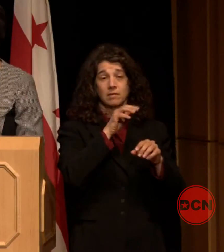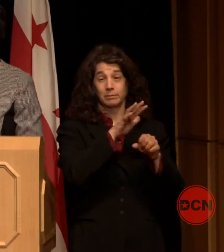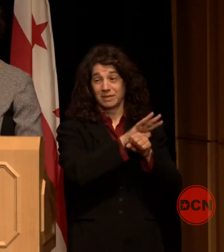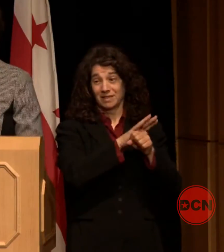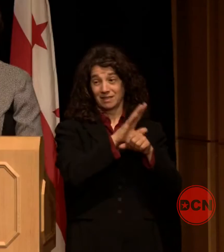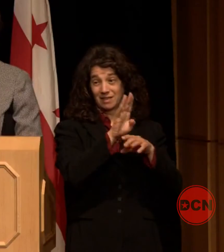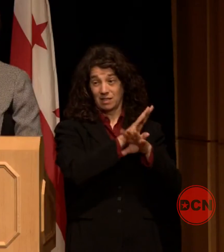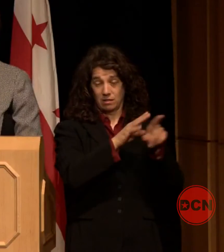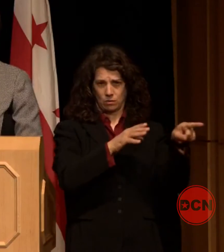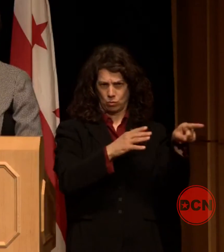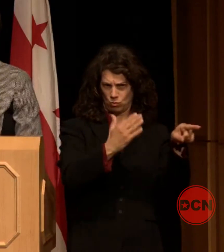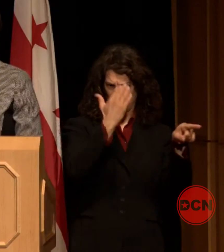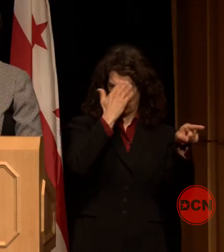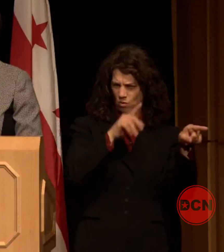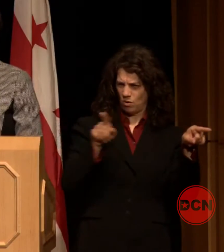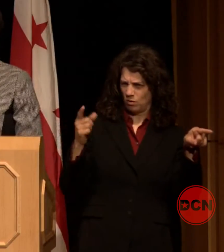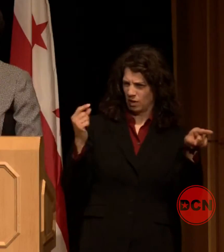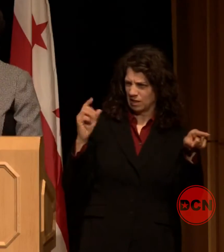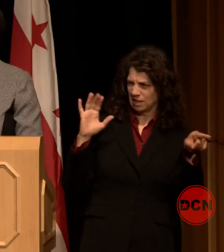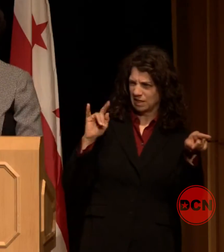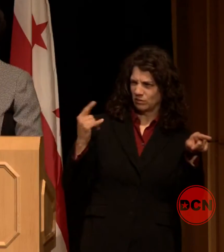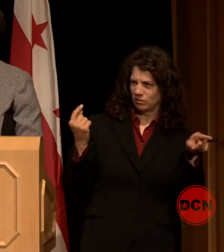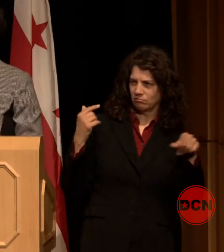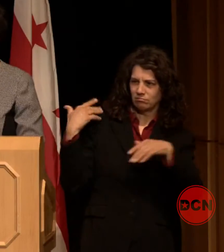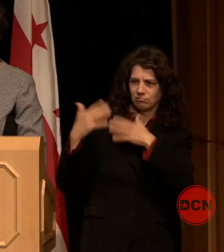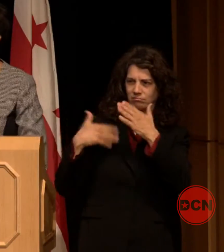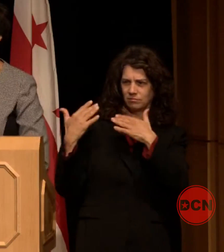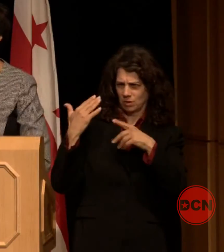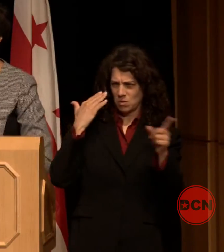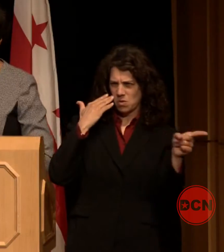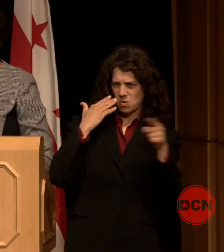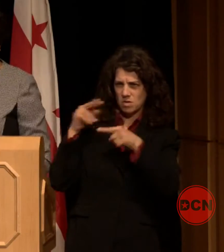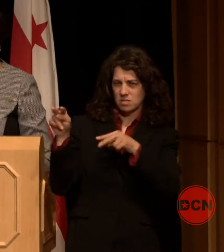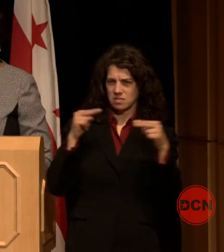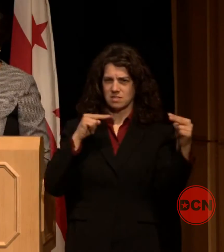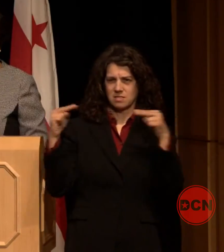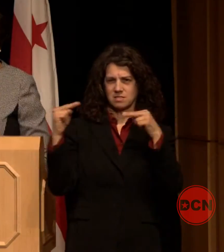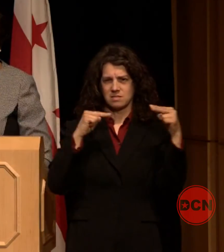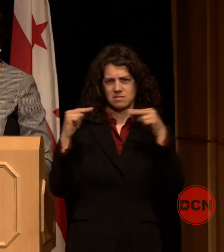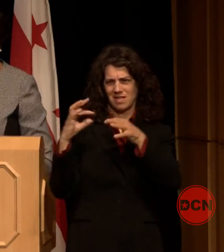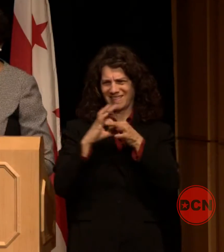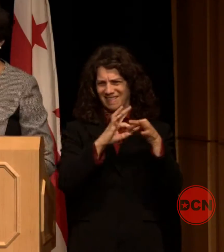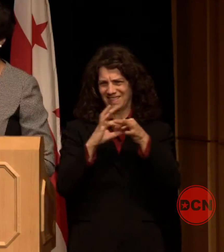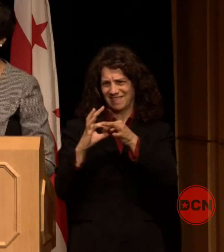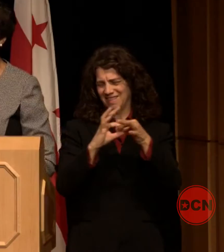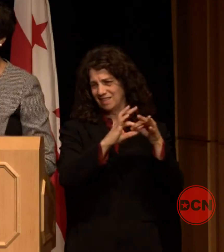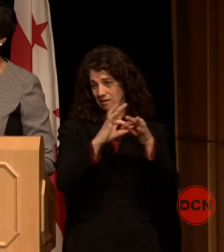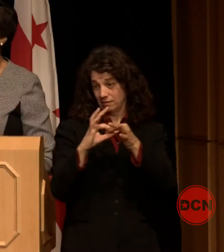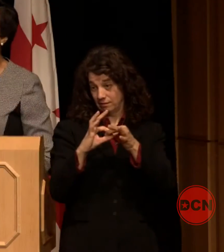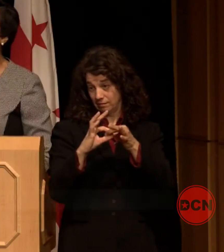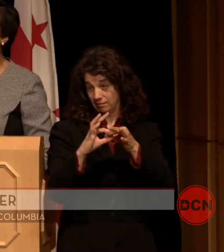THE CITY COULD BE INVOLVED IN PROJECTS AND THAT IS A COMMITMENT WE WILL CONTINUE TO LIVE UP TO.